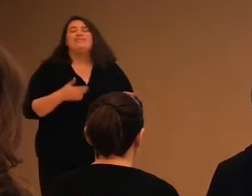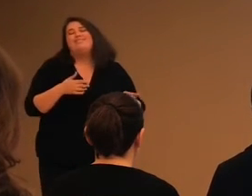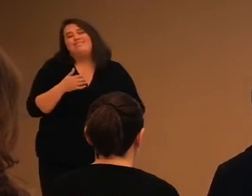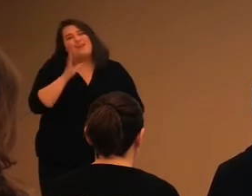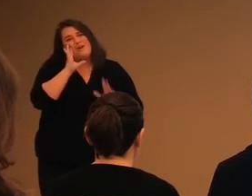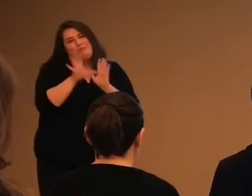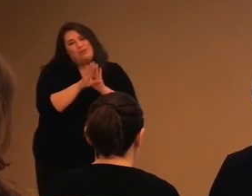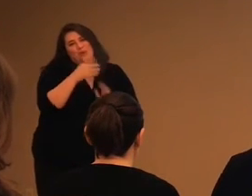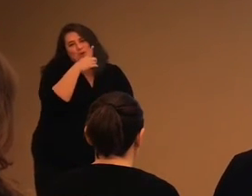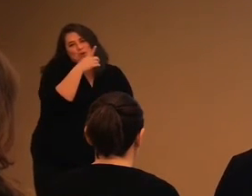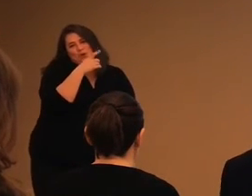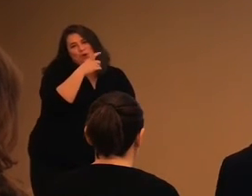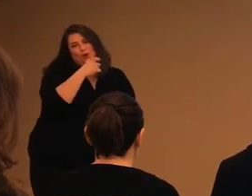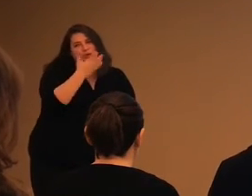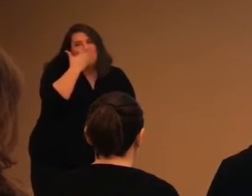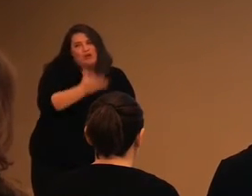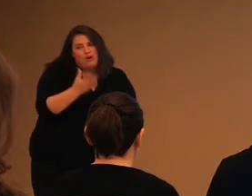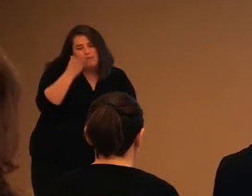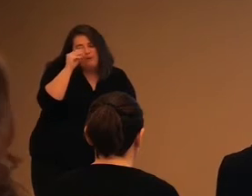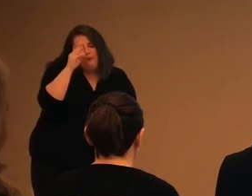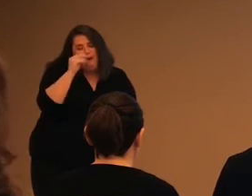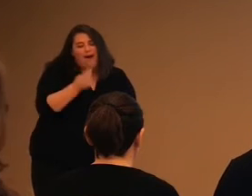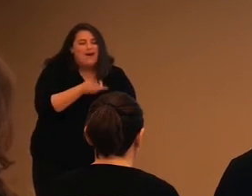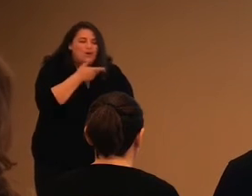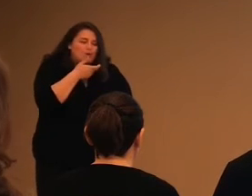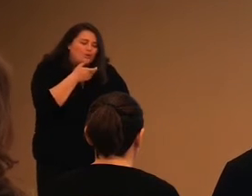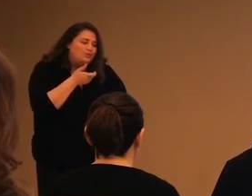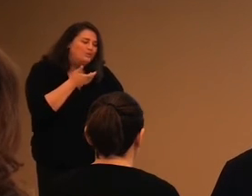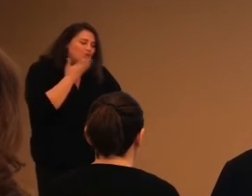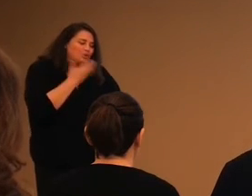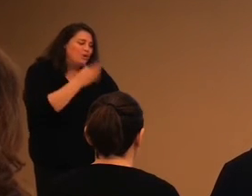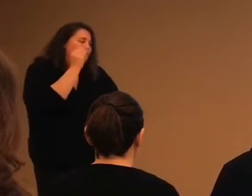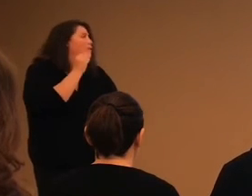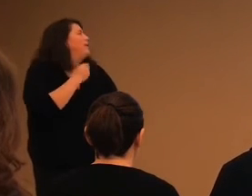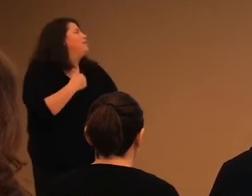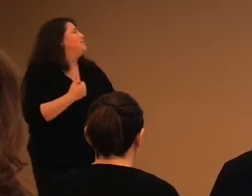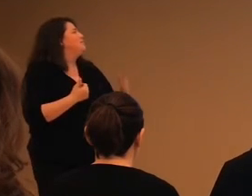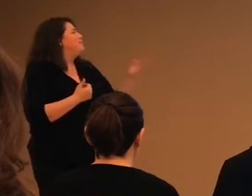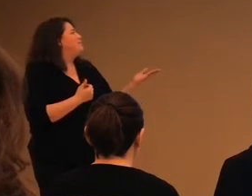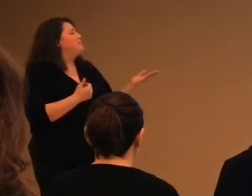How many of you have pets and you say it was a good boy, and this picture is a nice close-up of Barbie with